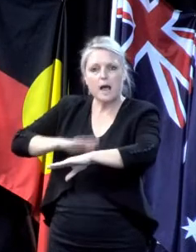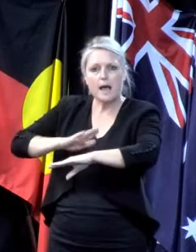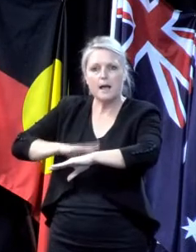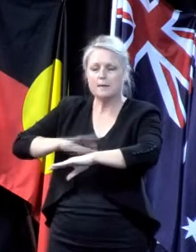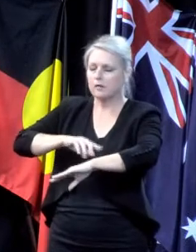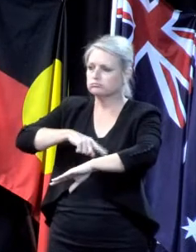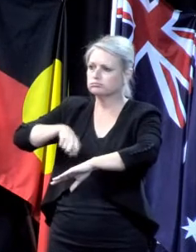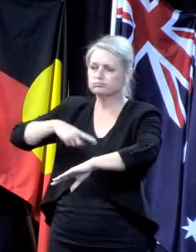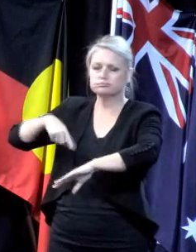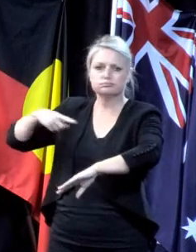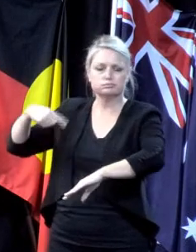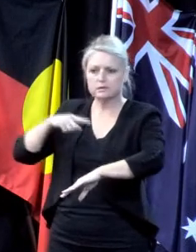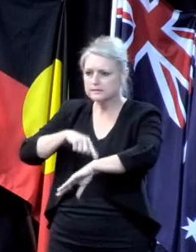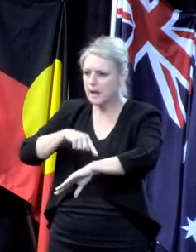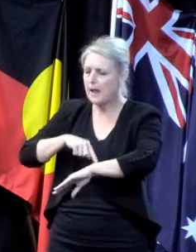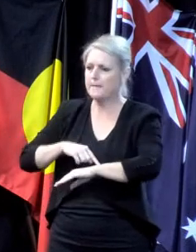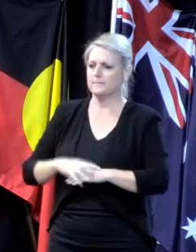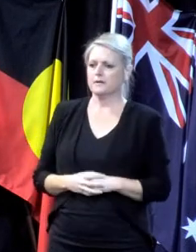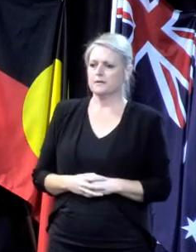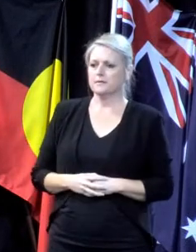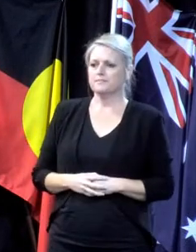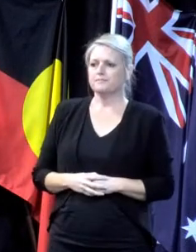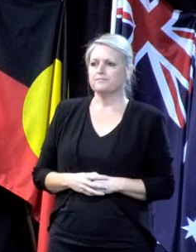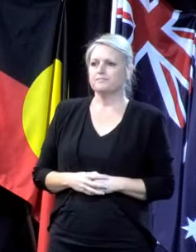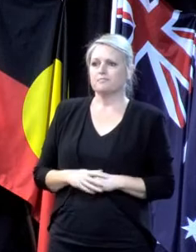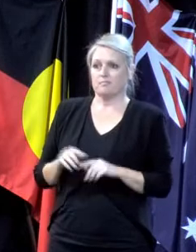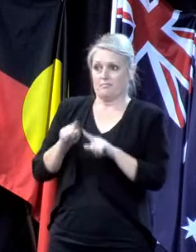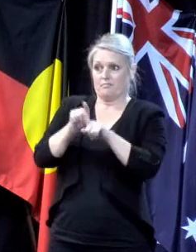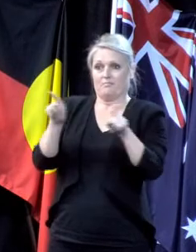The teachers that it involves, the amount of staff